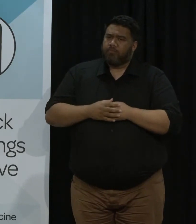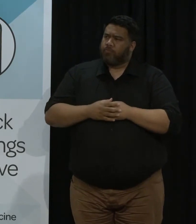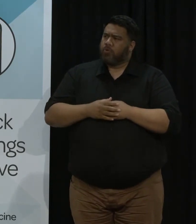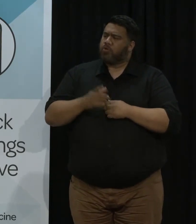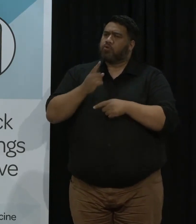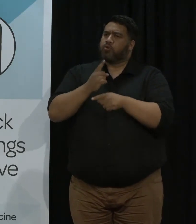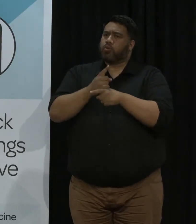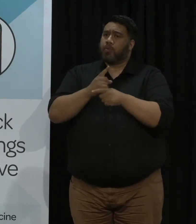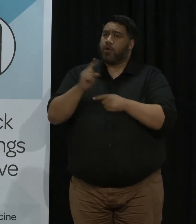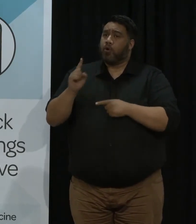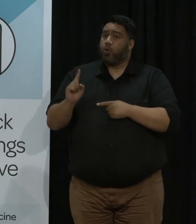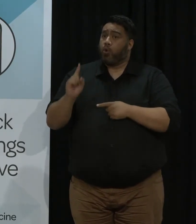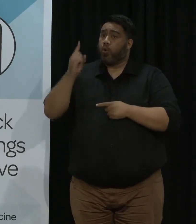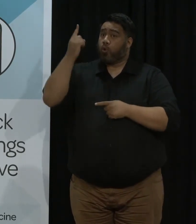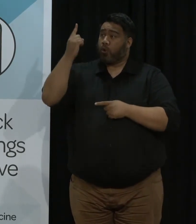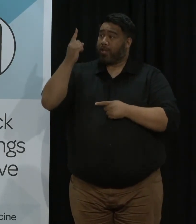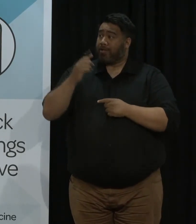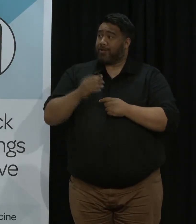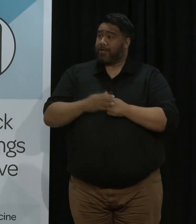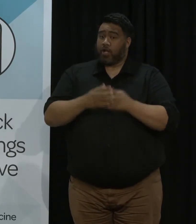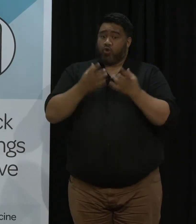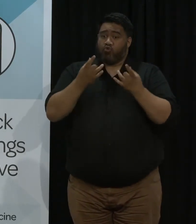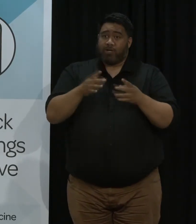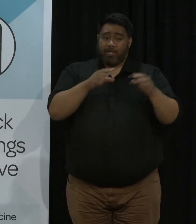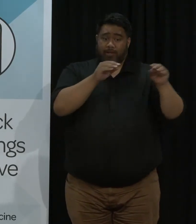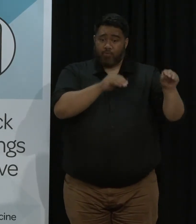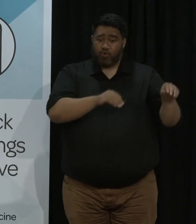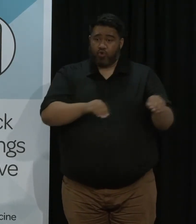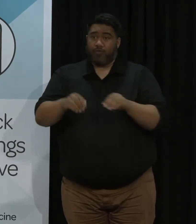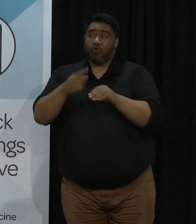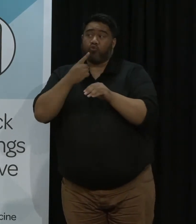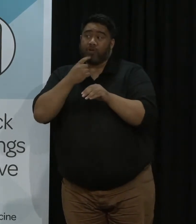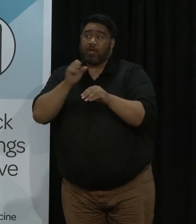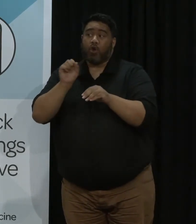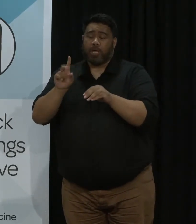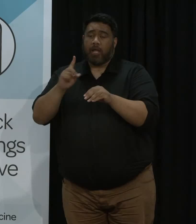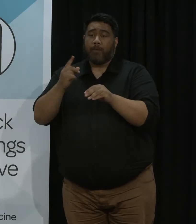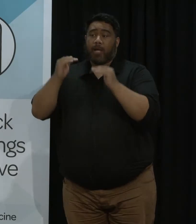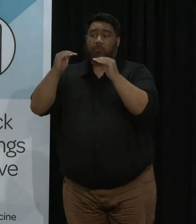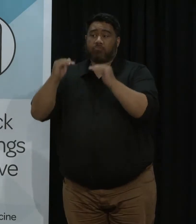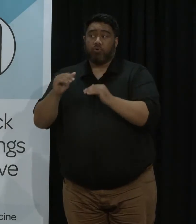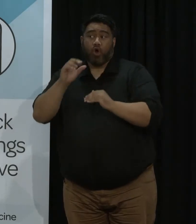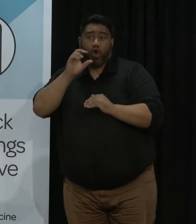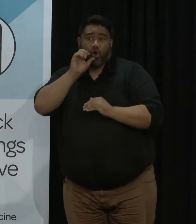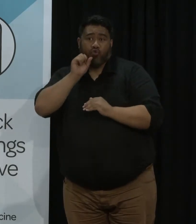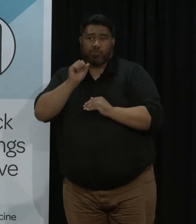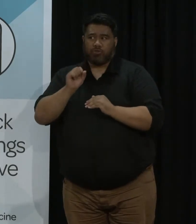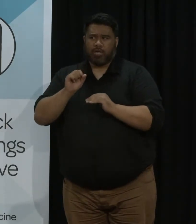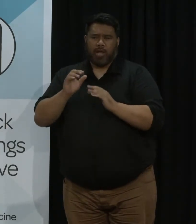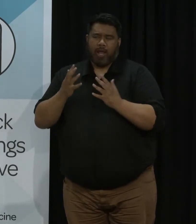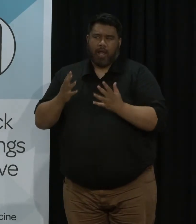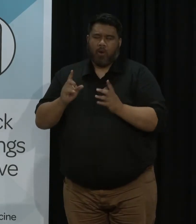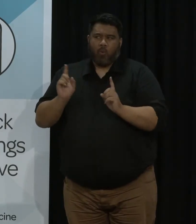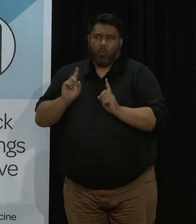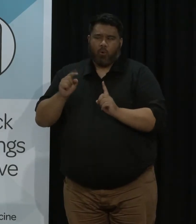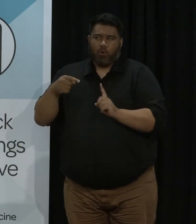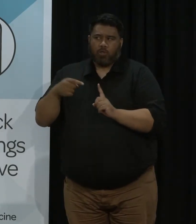said Michael and then I came down the back. In Auckland, specifically what things are you looking for